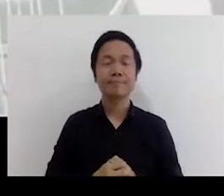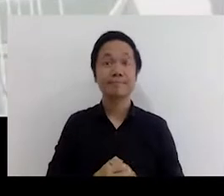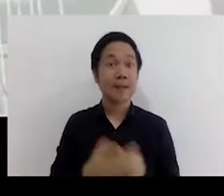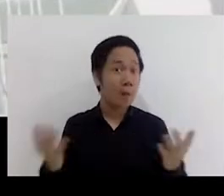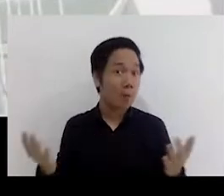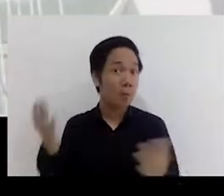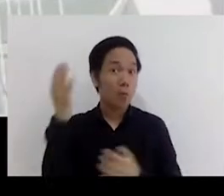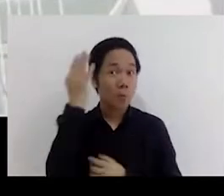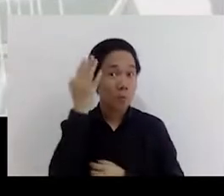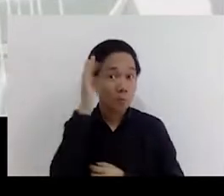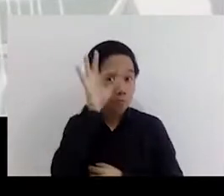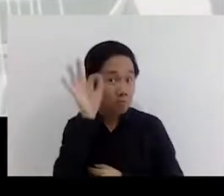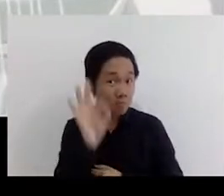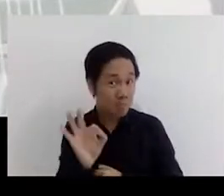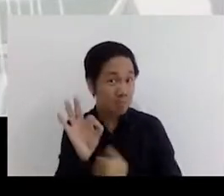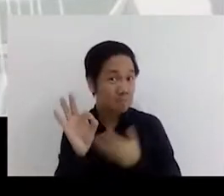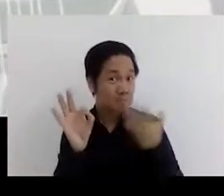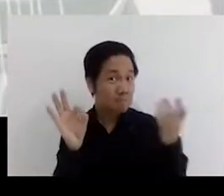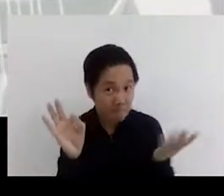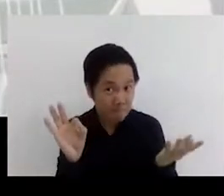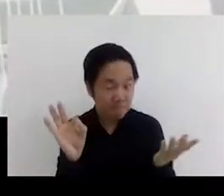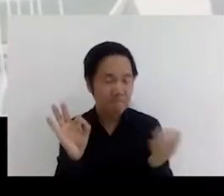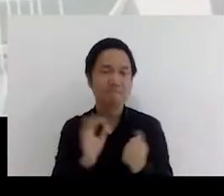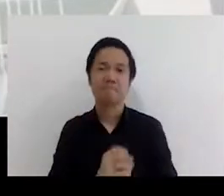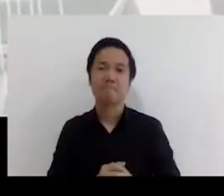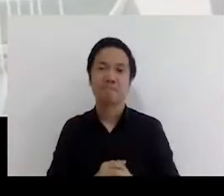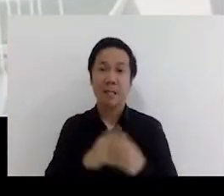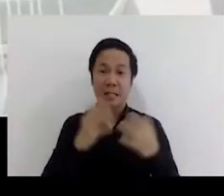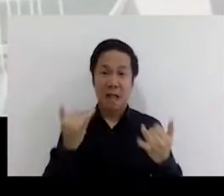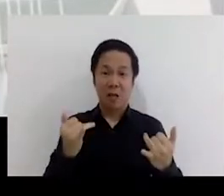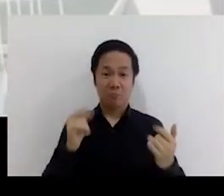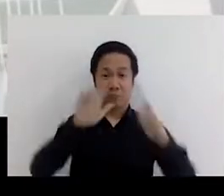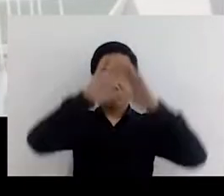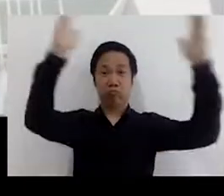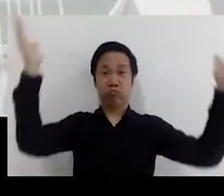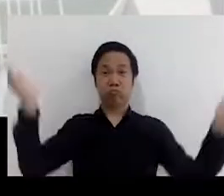And really the reason is simple. While we all try to adjust to the new normal, for persons with disabilities,